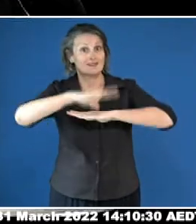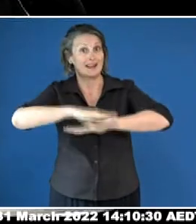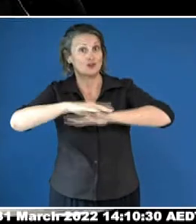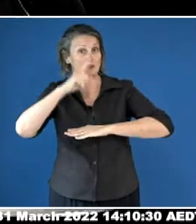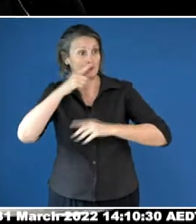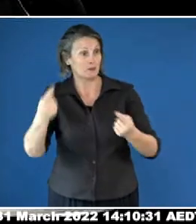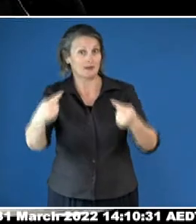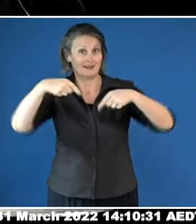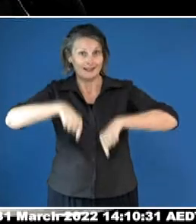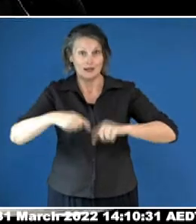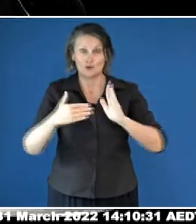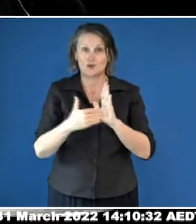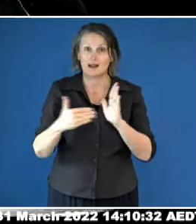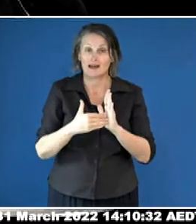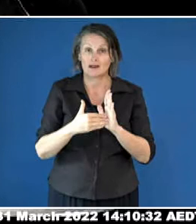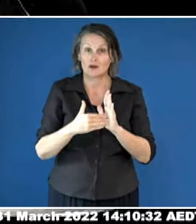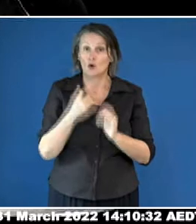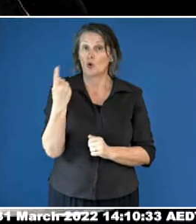hearing and to those who may be joining through the live stream.